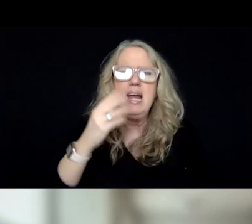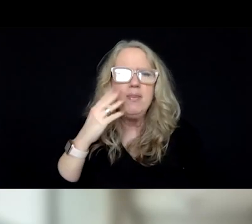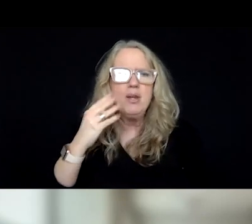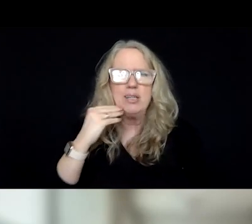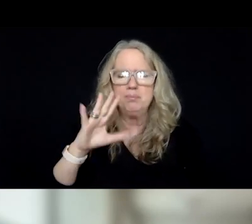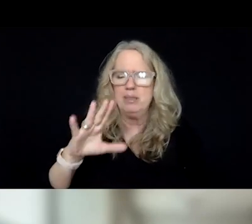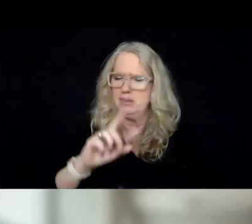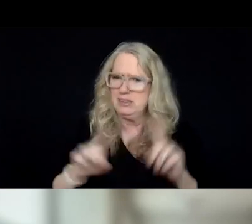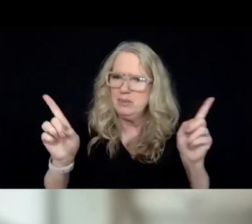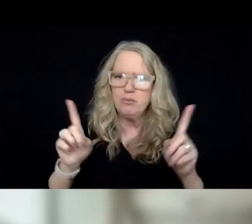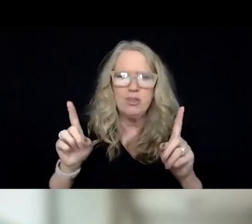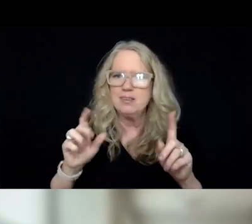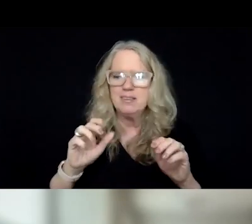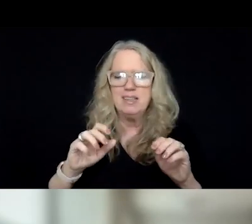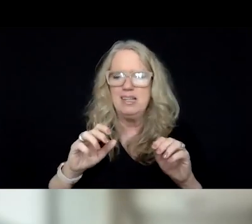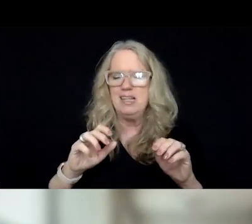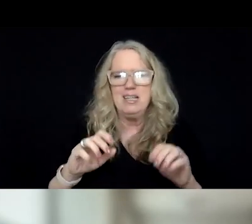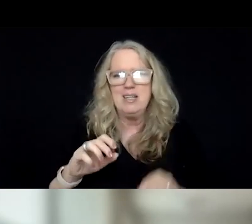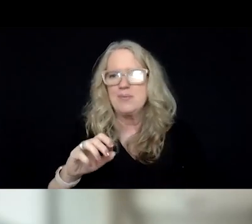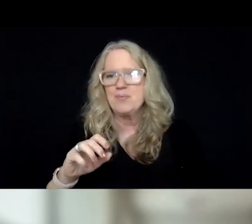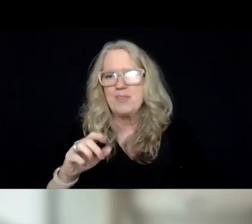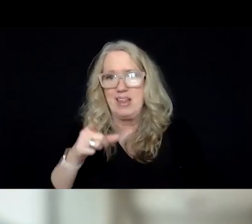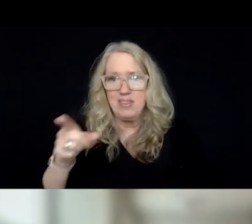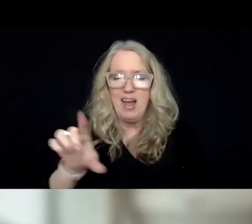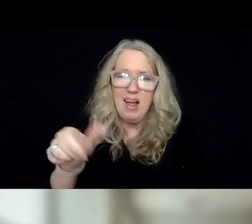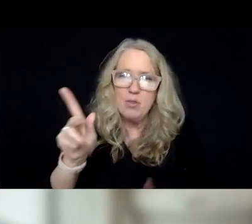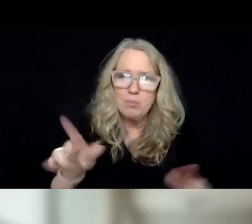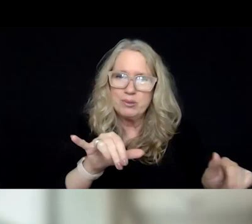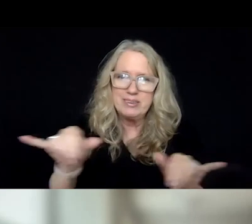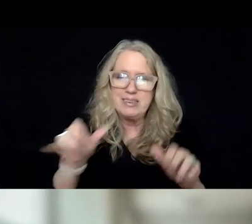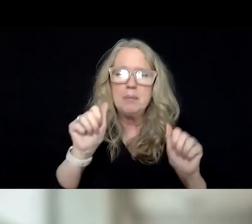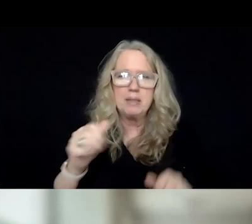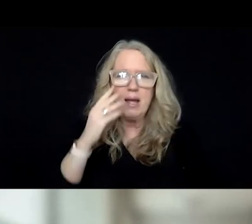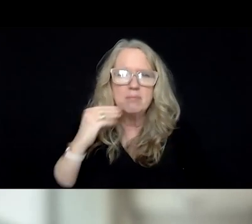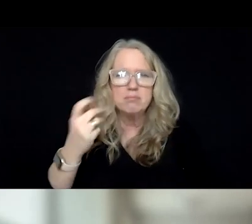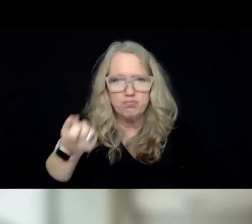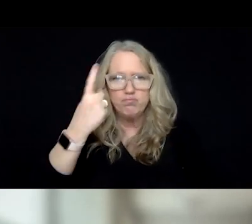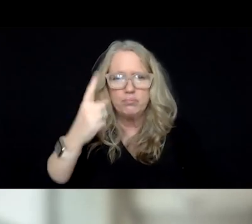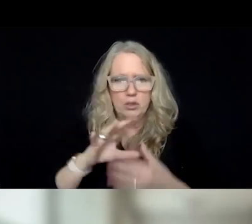THAT ONLY SOMEONE ELSE WHO HAVE EXPERIENCED THAT CAN RELATE TO.